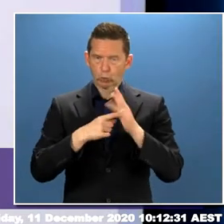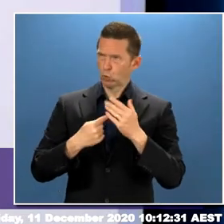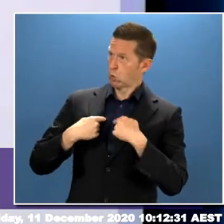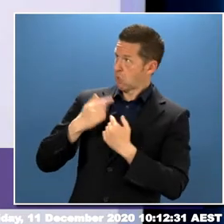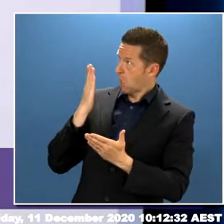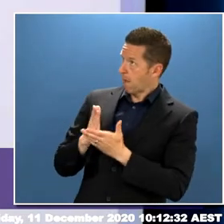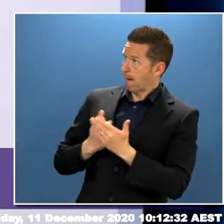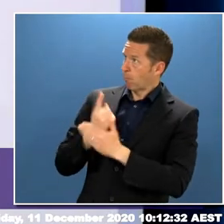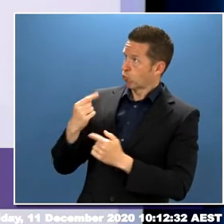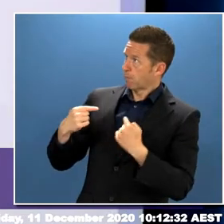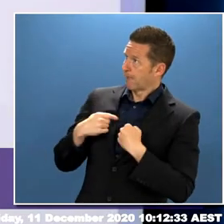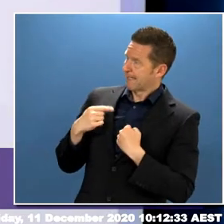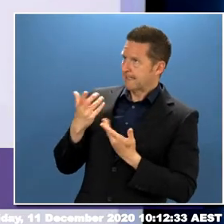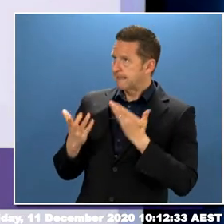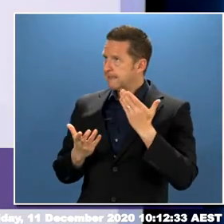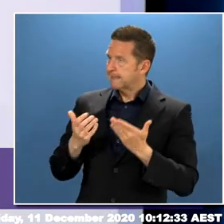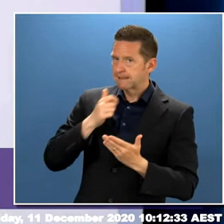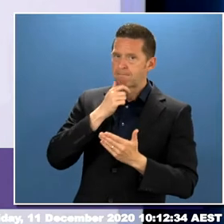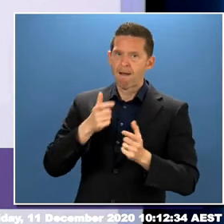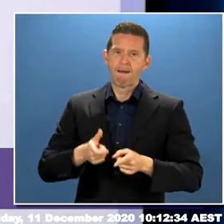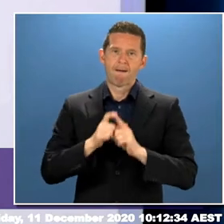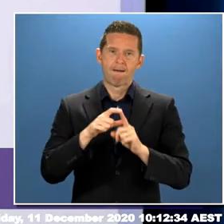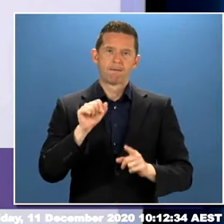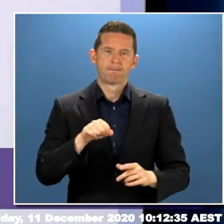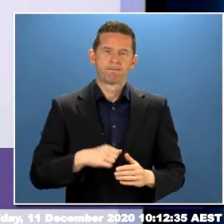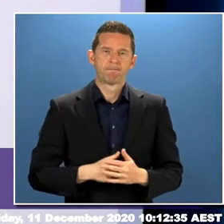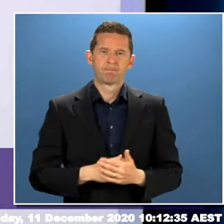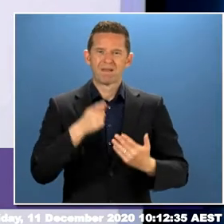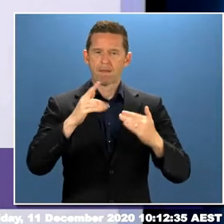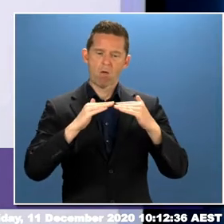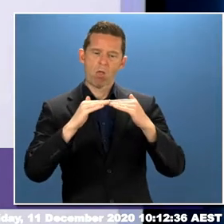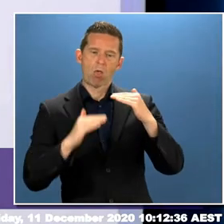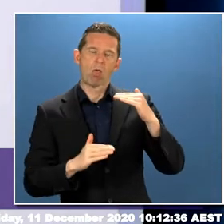And so with an inequality of treatment that occurs to have indirect